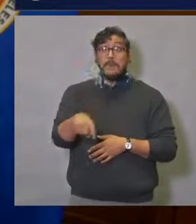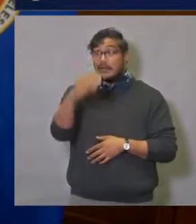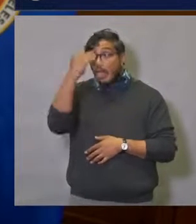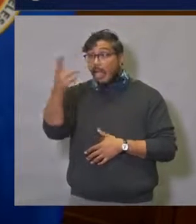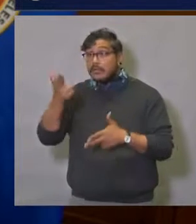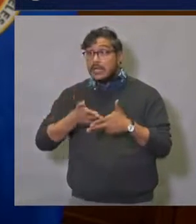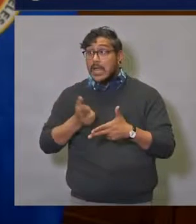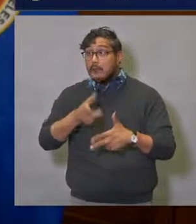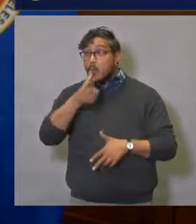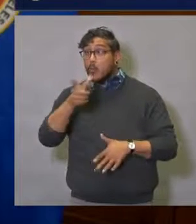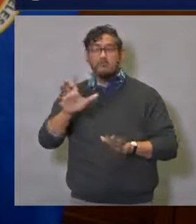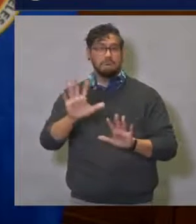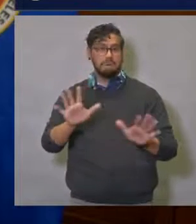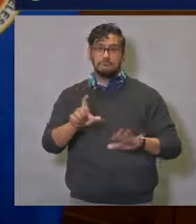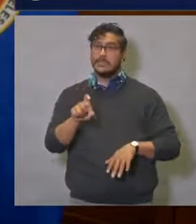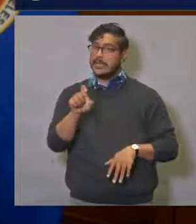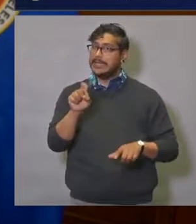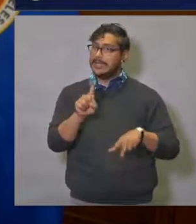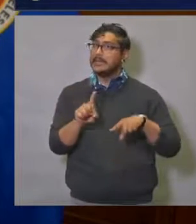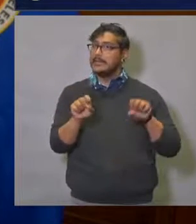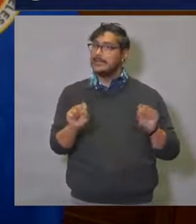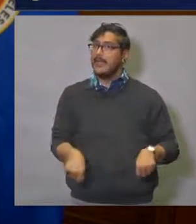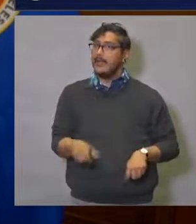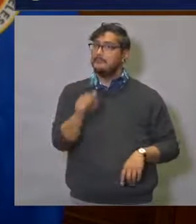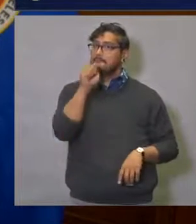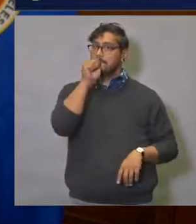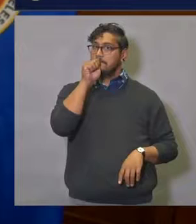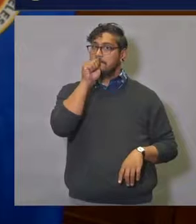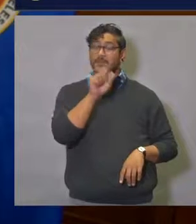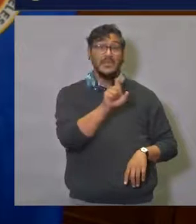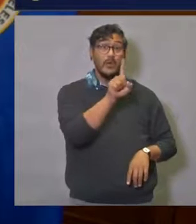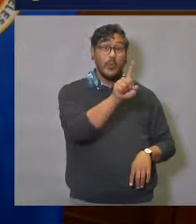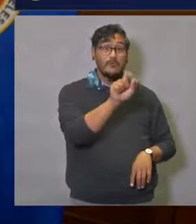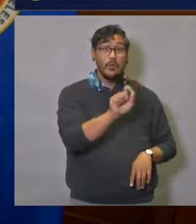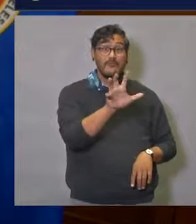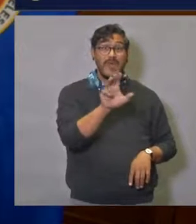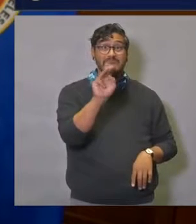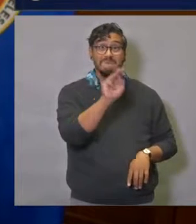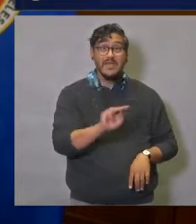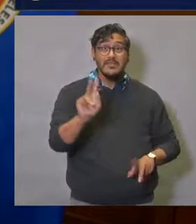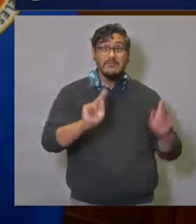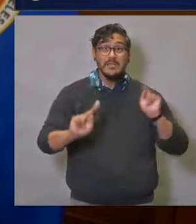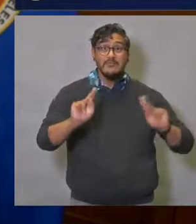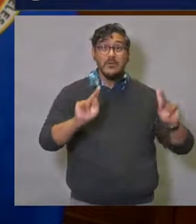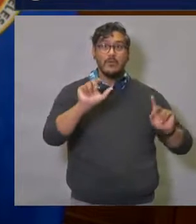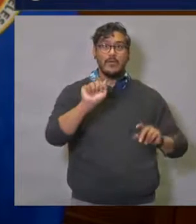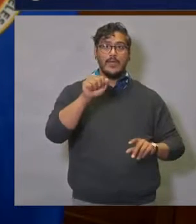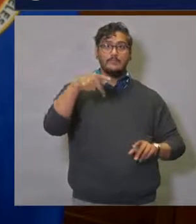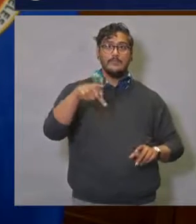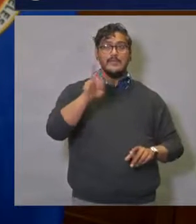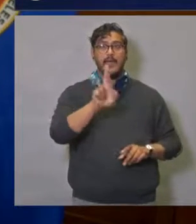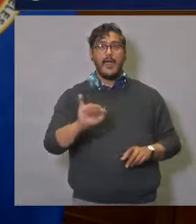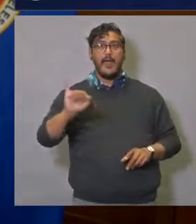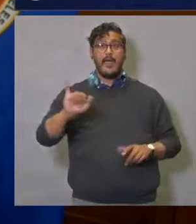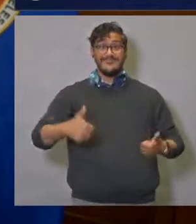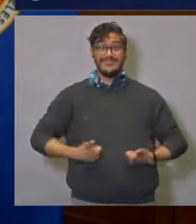YOU CAN STAY ANONYMOUS THROUGHOUT THE ENTIRE PROCESS.